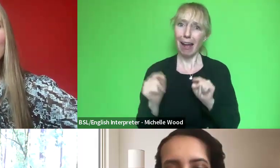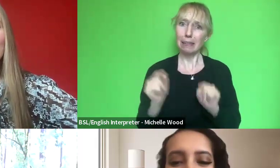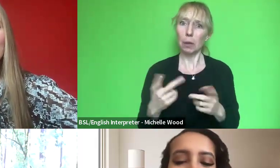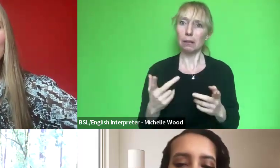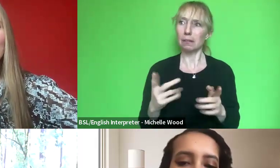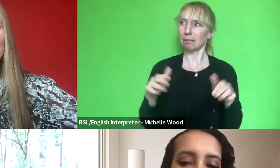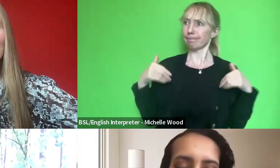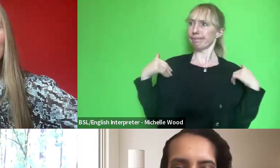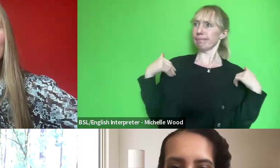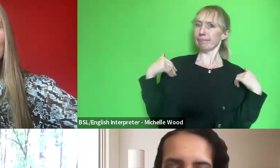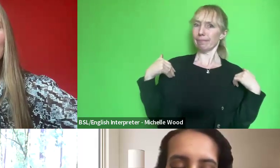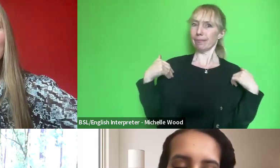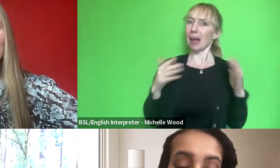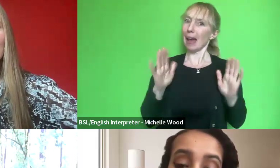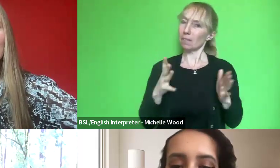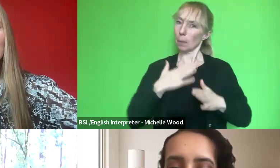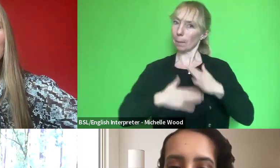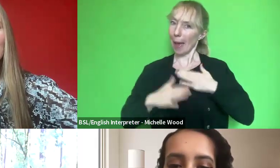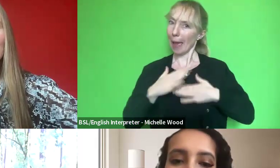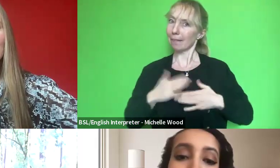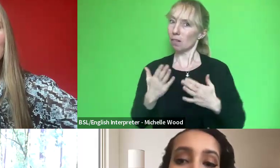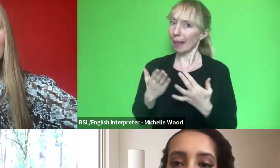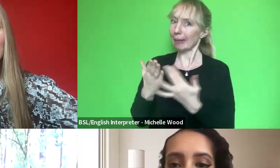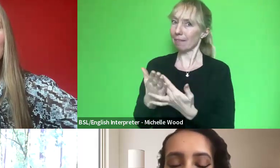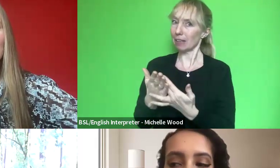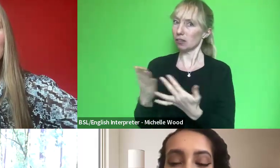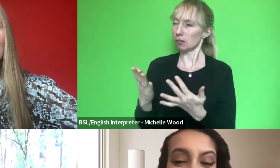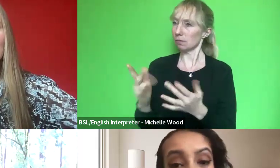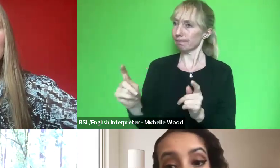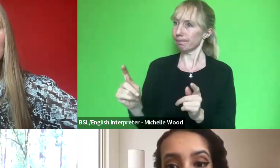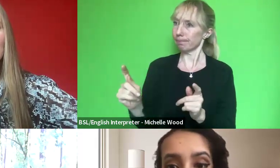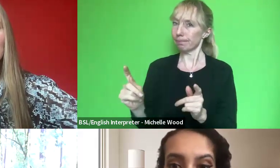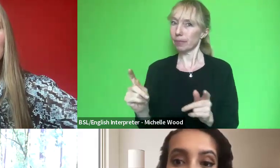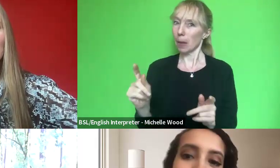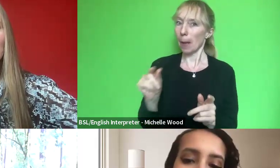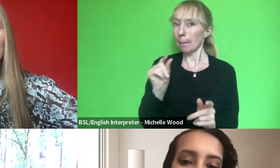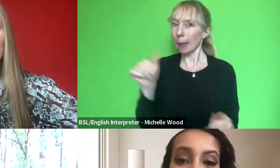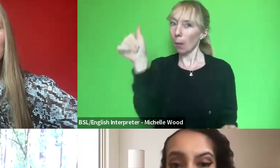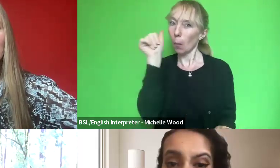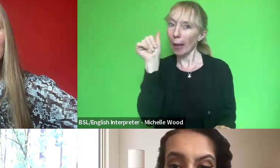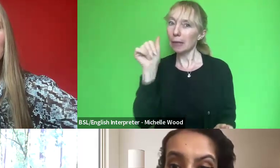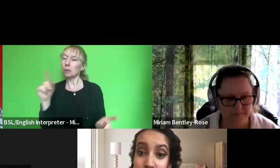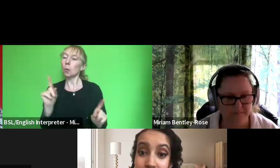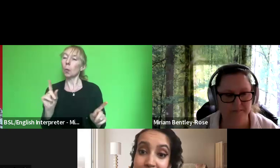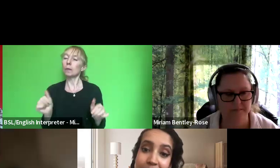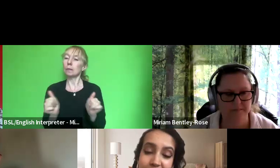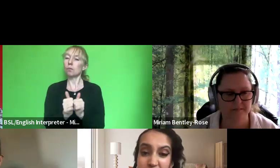bit of behavioral intervention happening or looking at a bit of awareness around what's appropriate conduct is and some